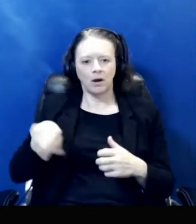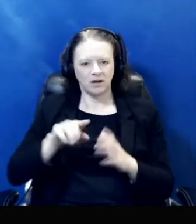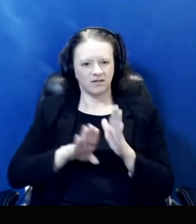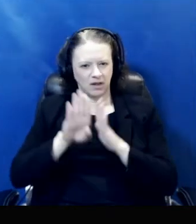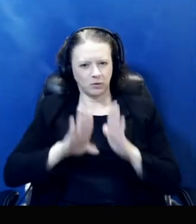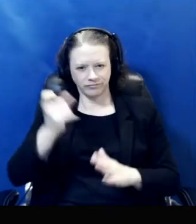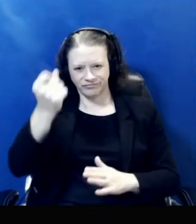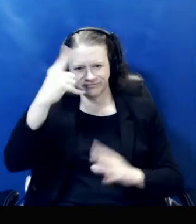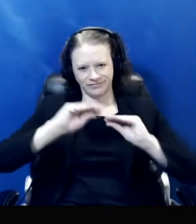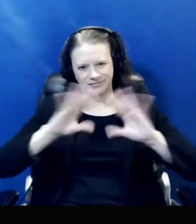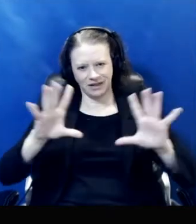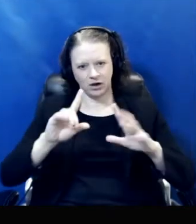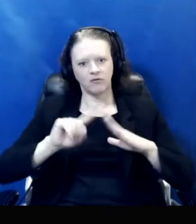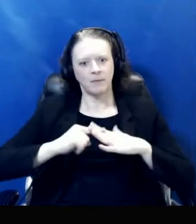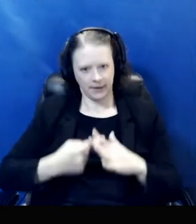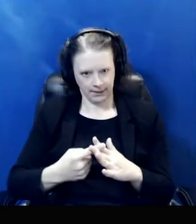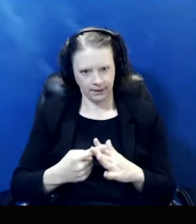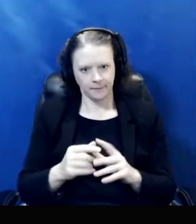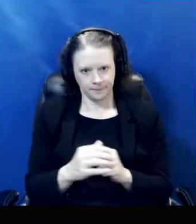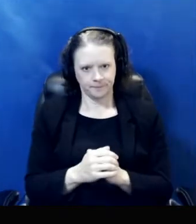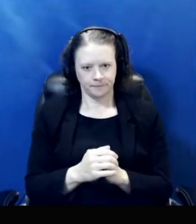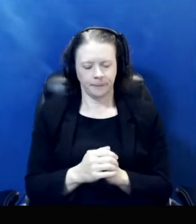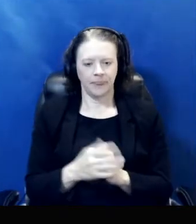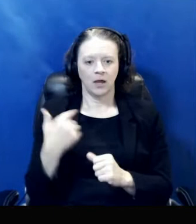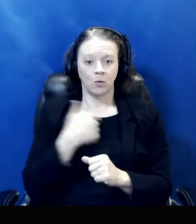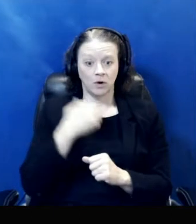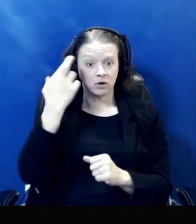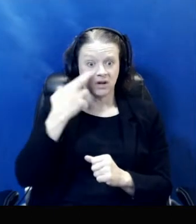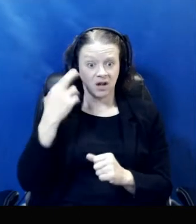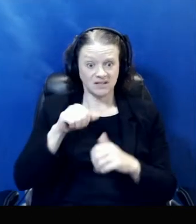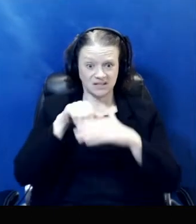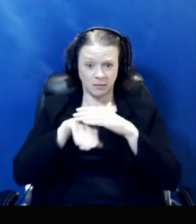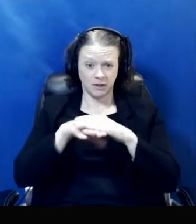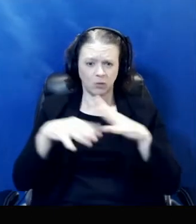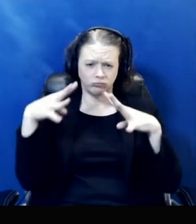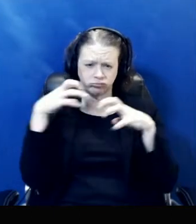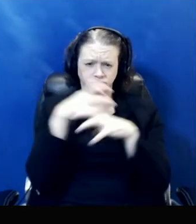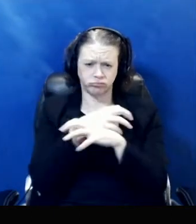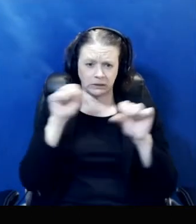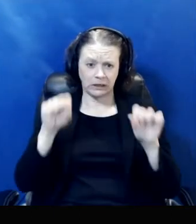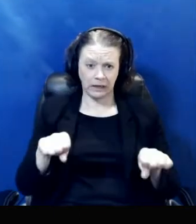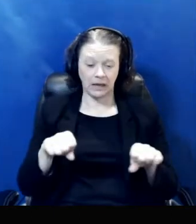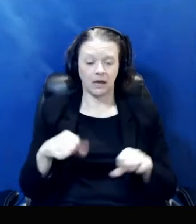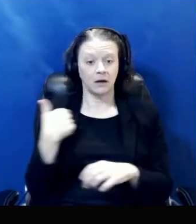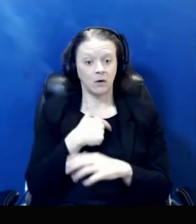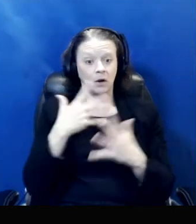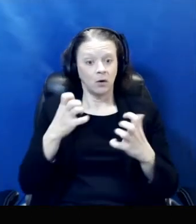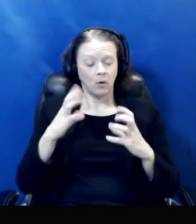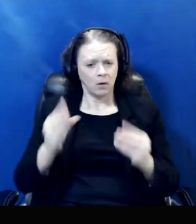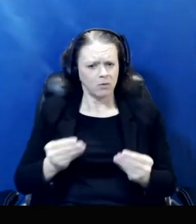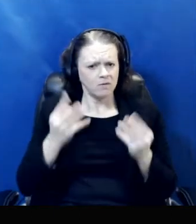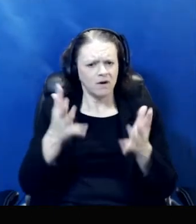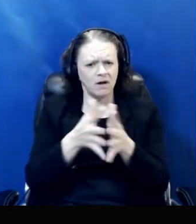We realized that accessibility can be really complex, and we wanted to provide as much information for developers as we